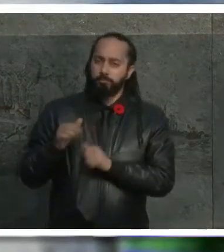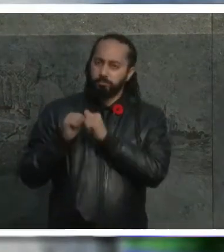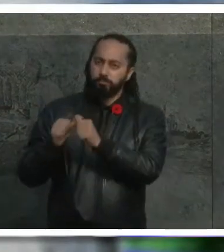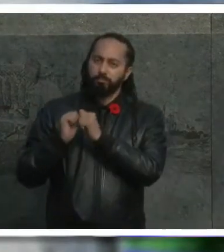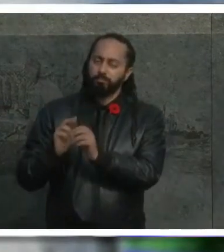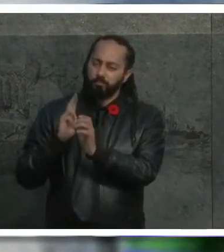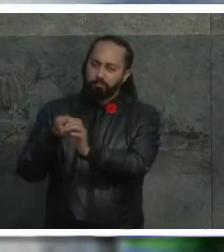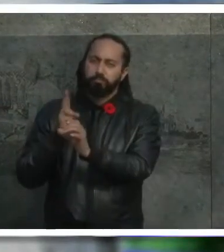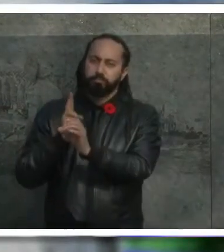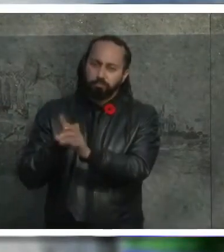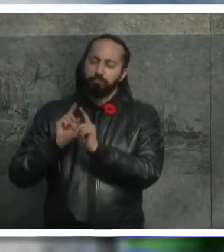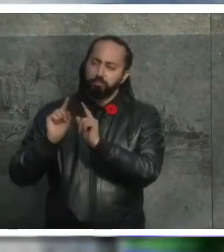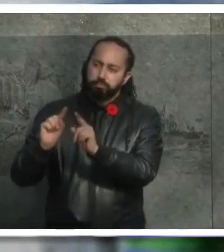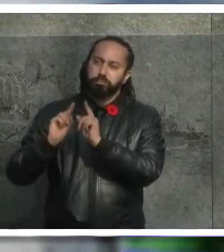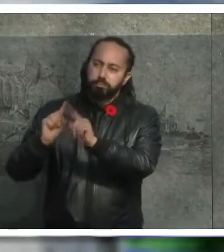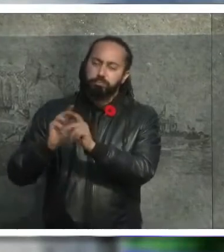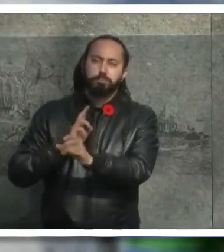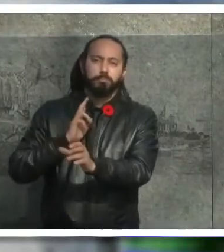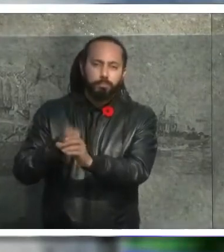Members of our Armed Forces